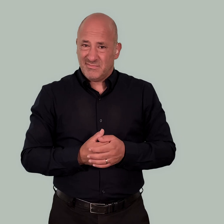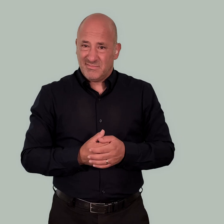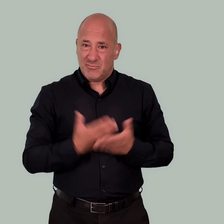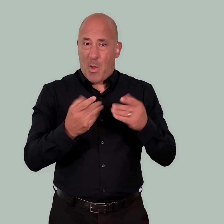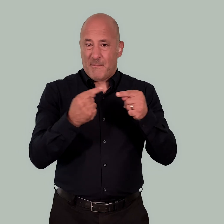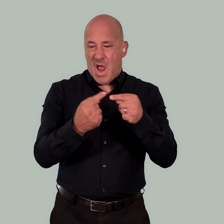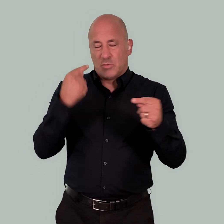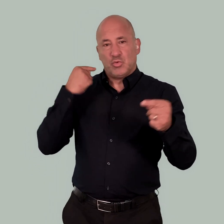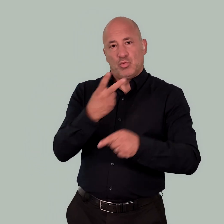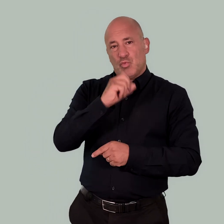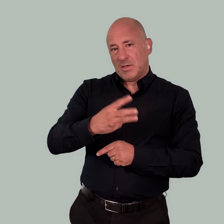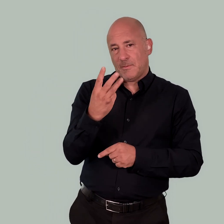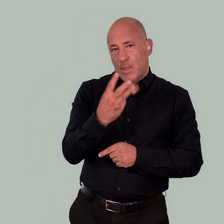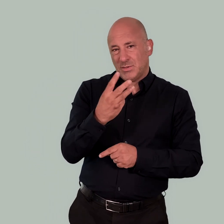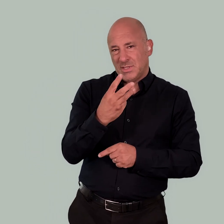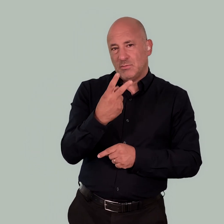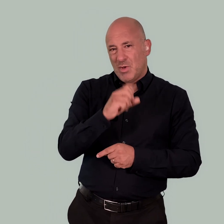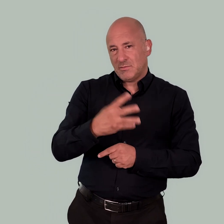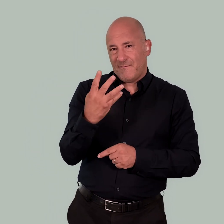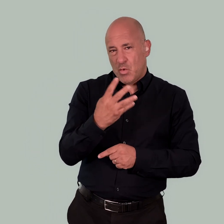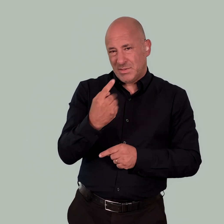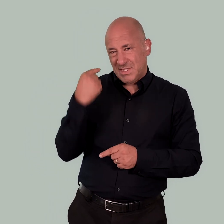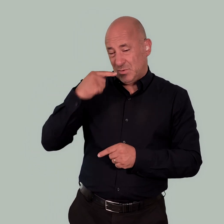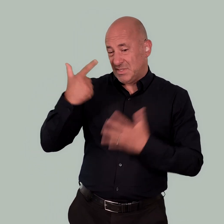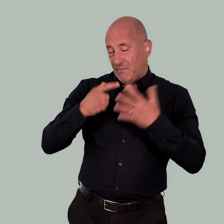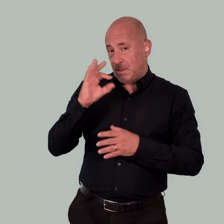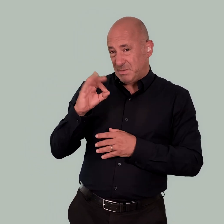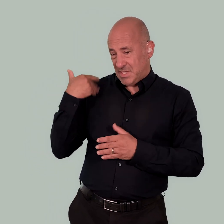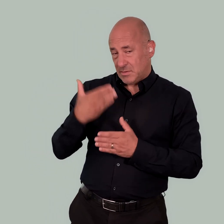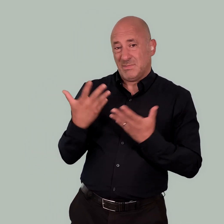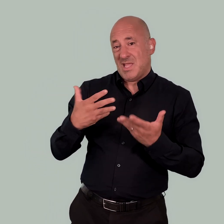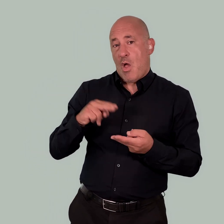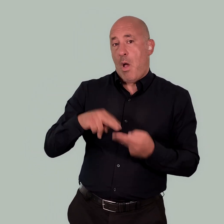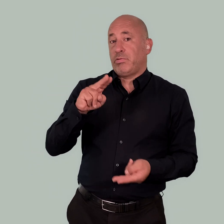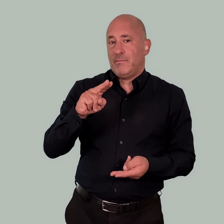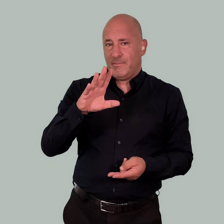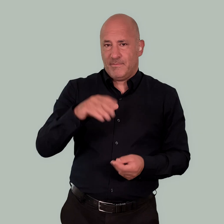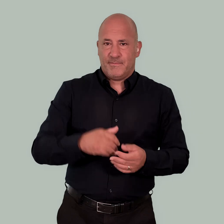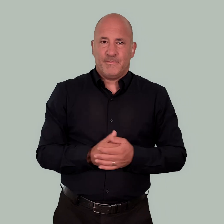This is an increase from around 17 per cent in 2013/14.